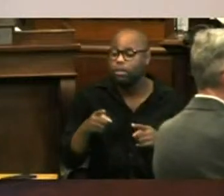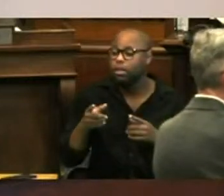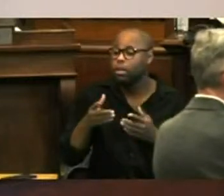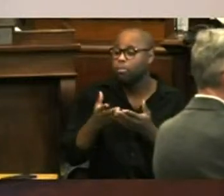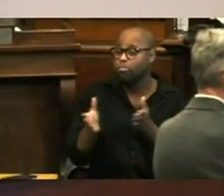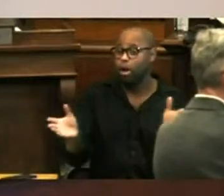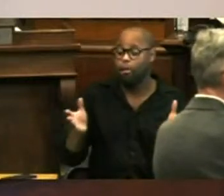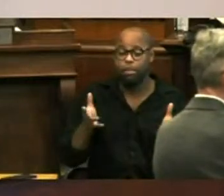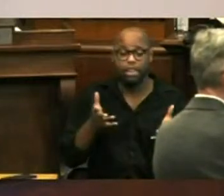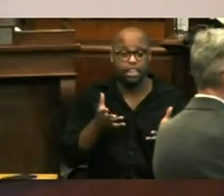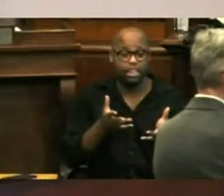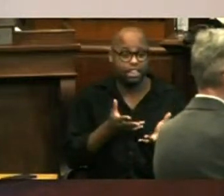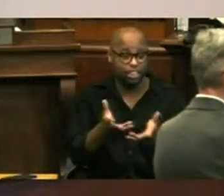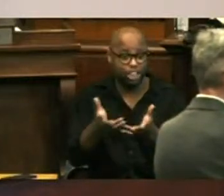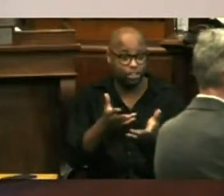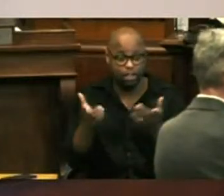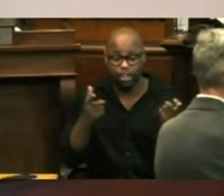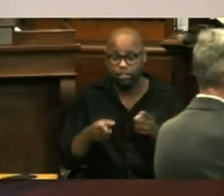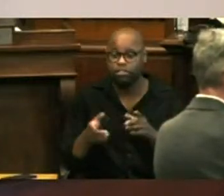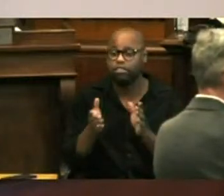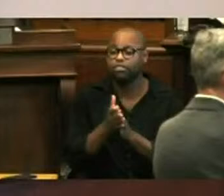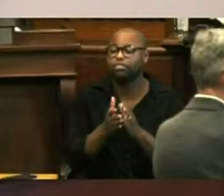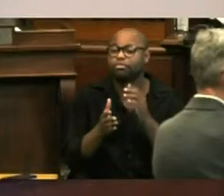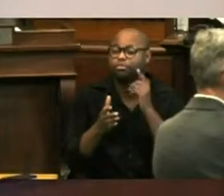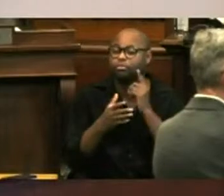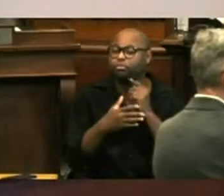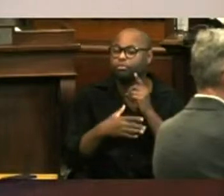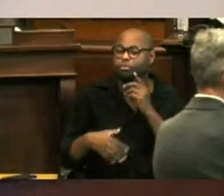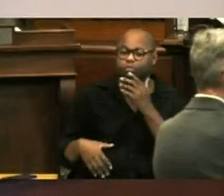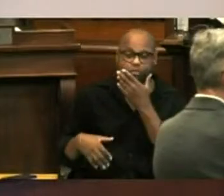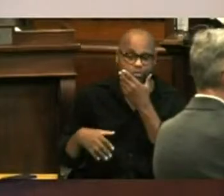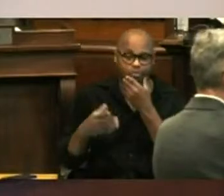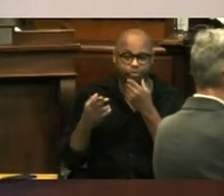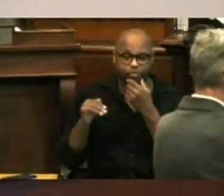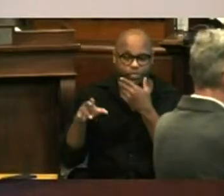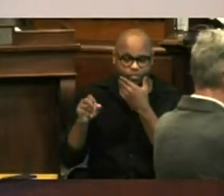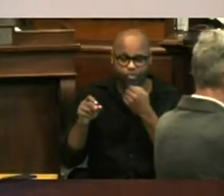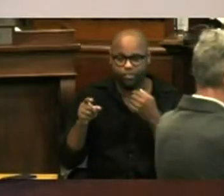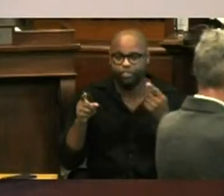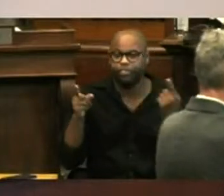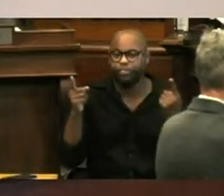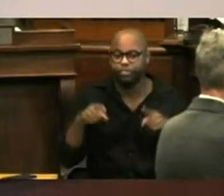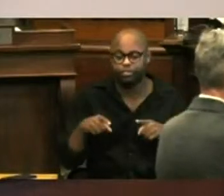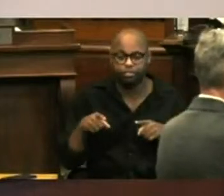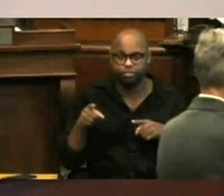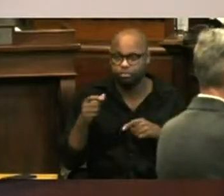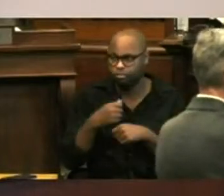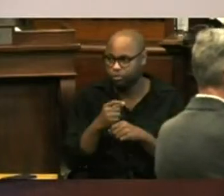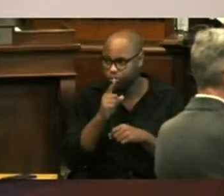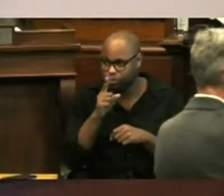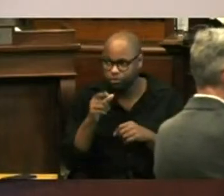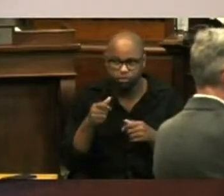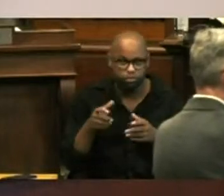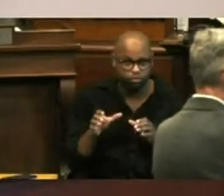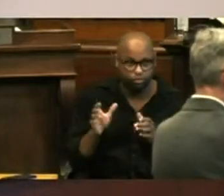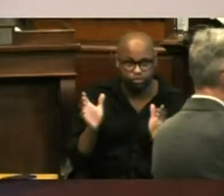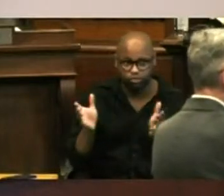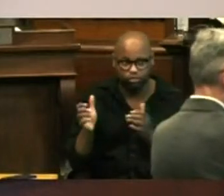deputy mayor here as well to make sure this happens when, as the public engagement happens. I had asked Commissioner Perron